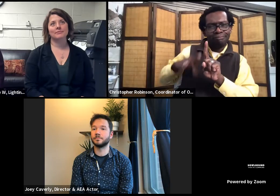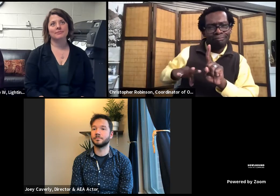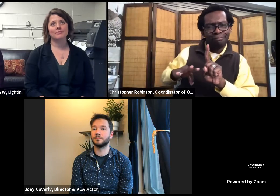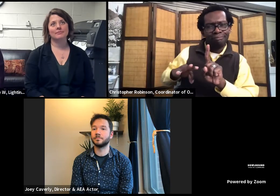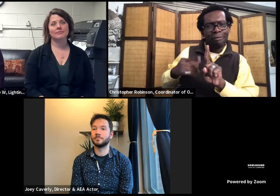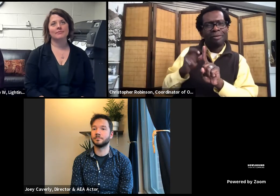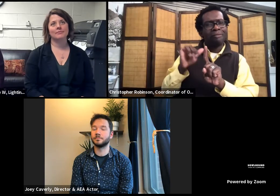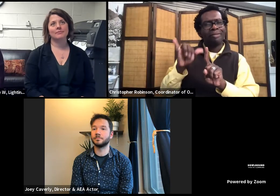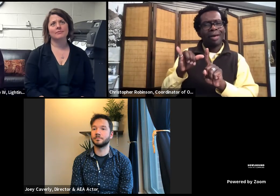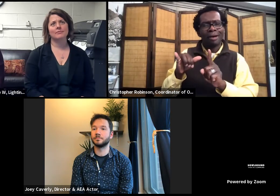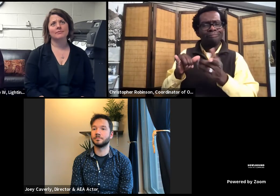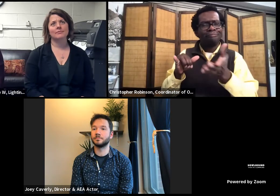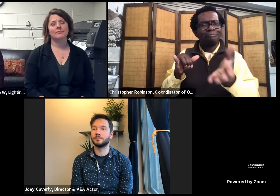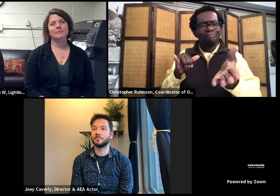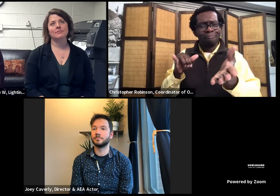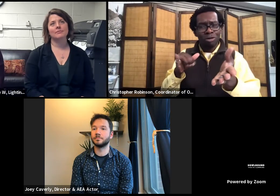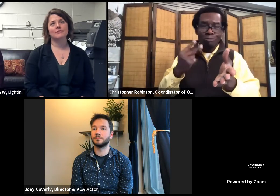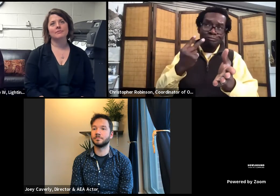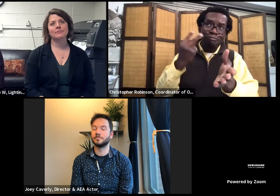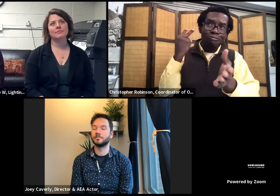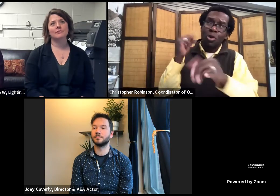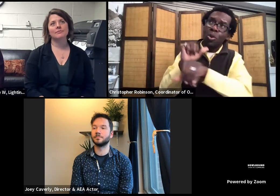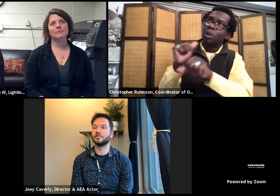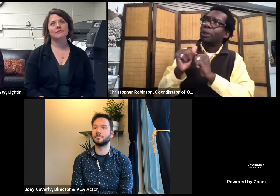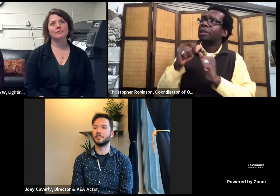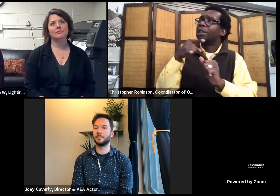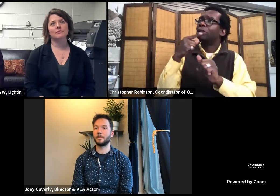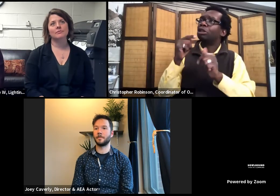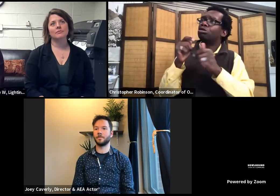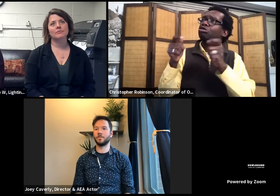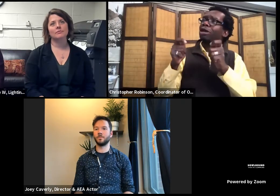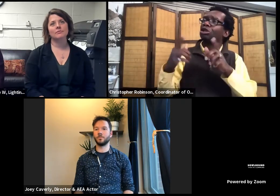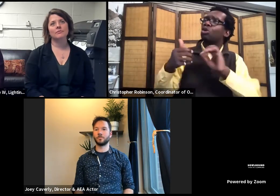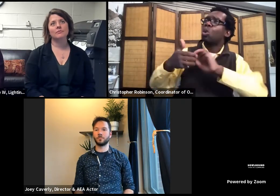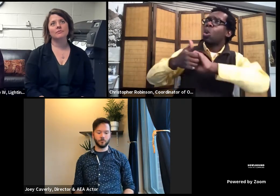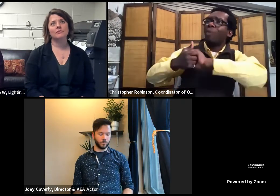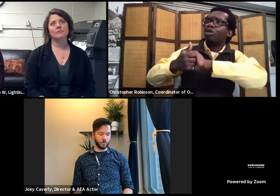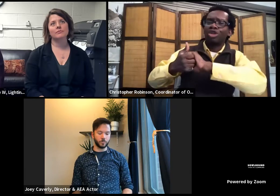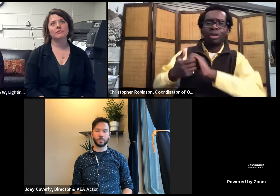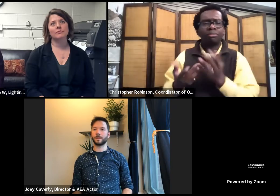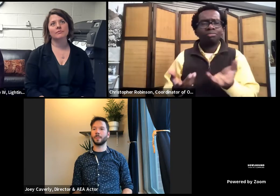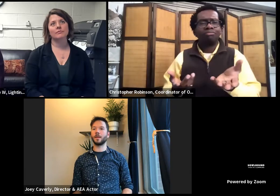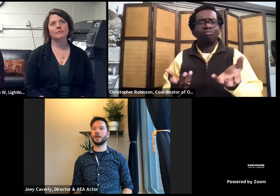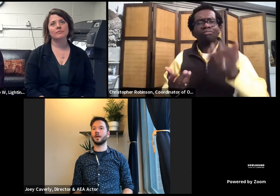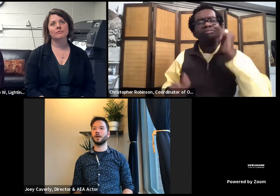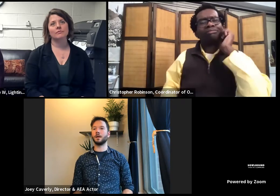What has been the best experience that you've had? If you remember a great collaboration